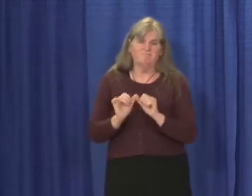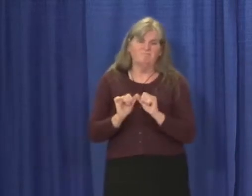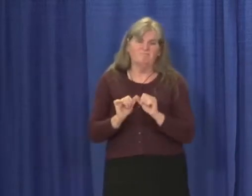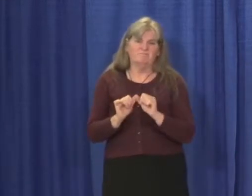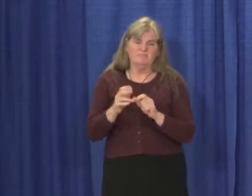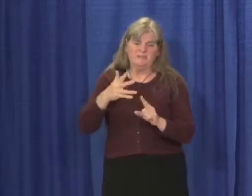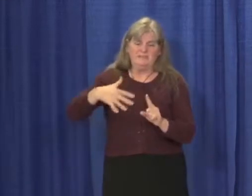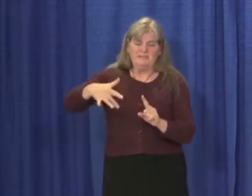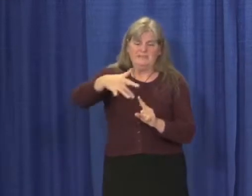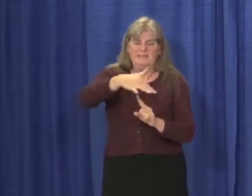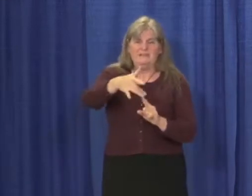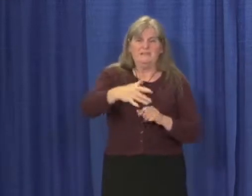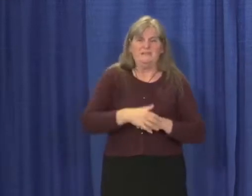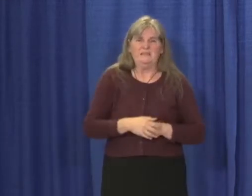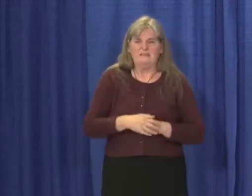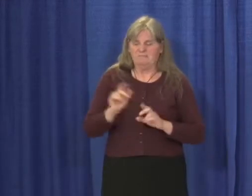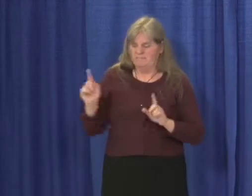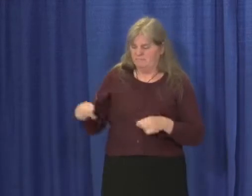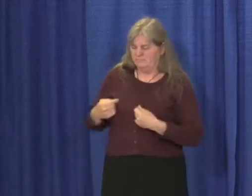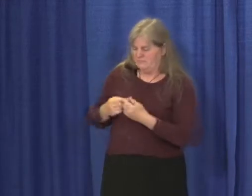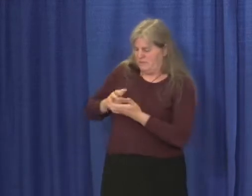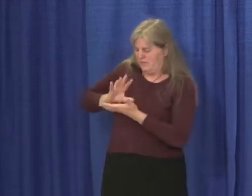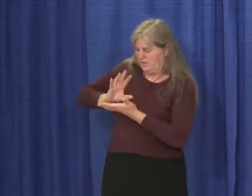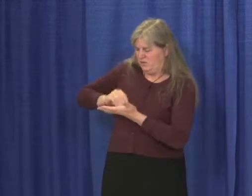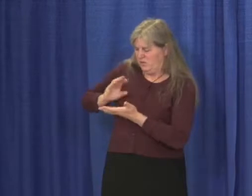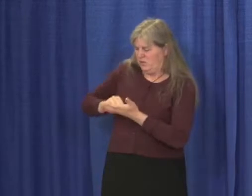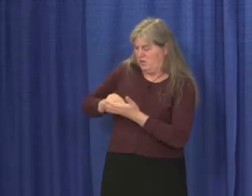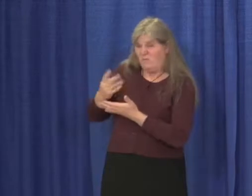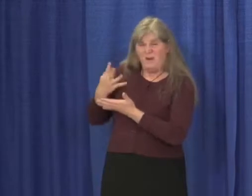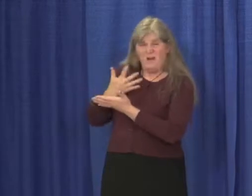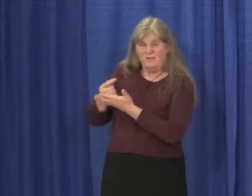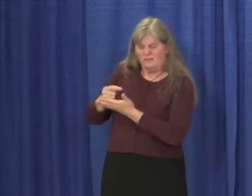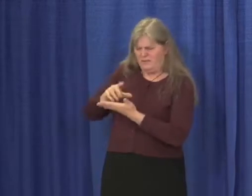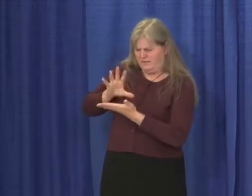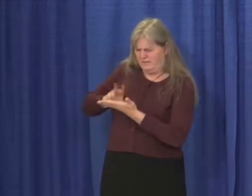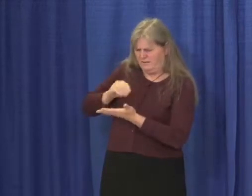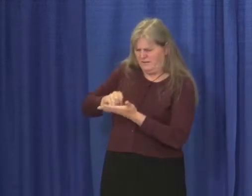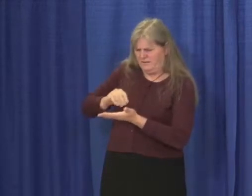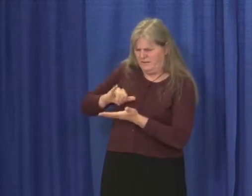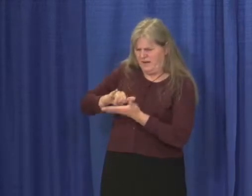must use the hard lessons learned from these past few weeks to learn how to manage the